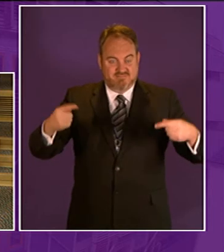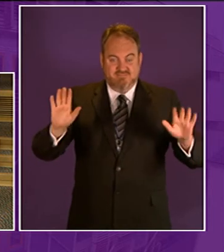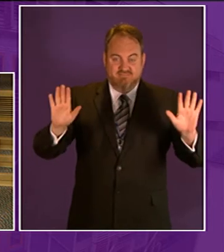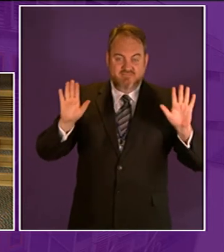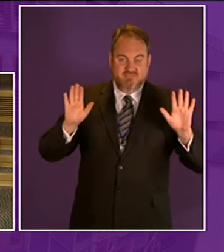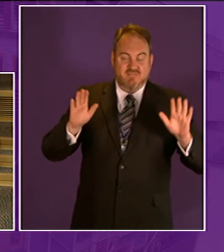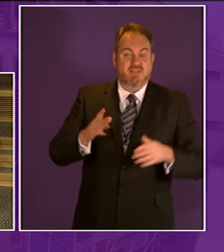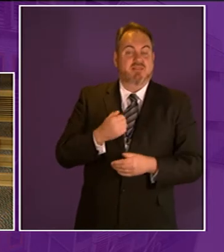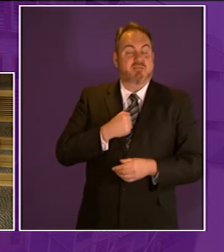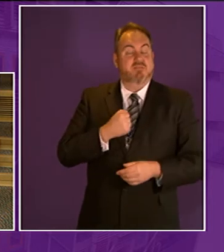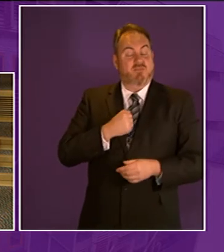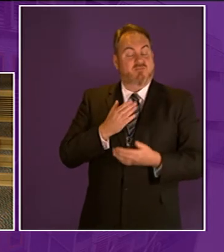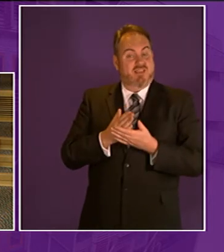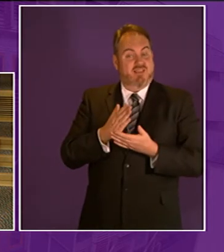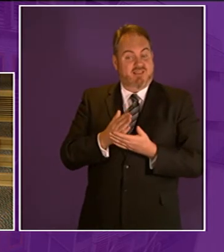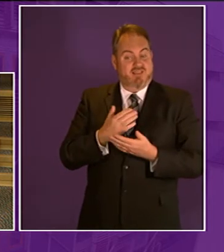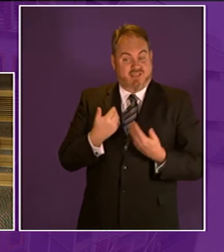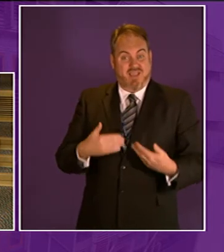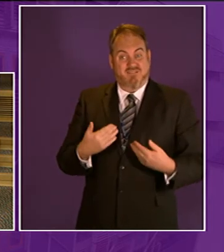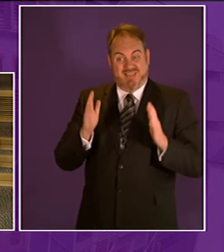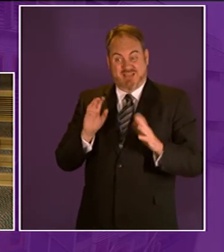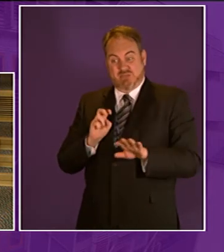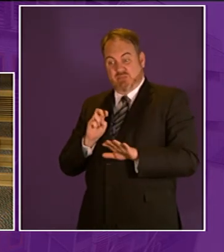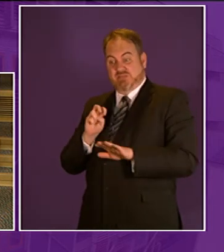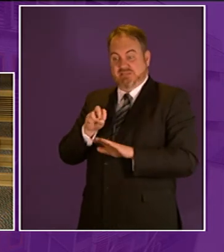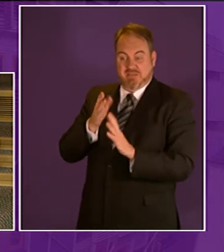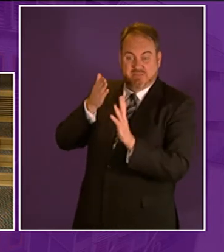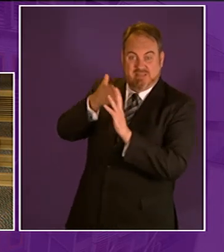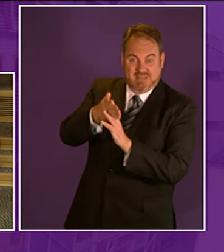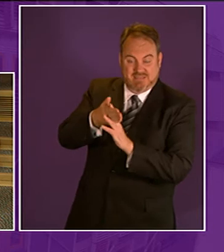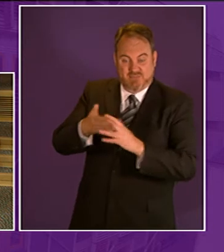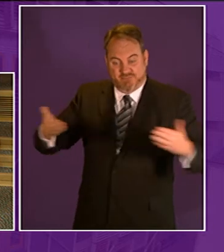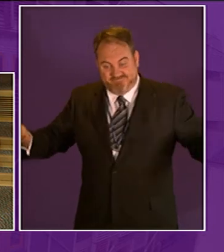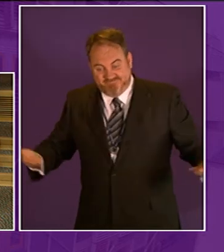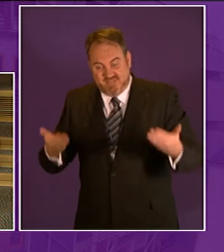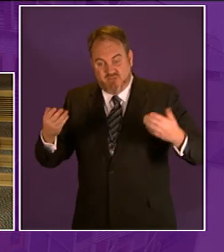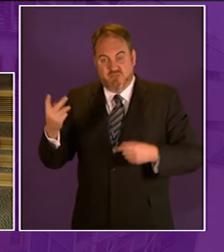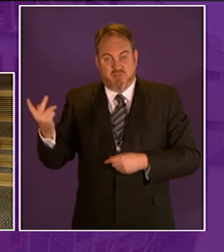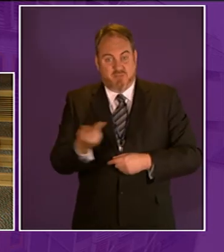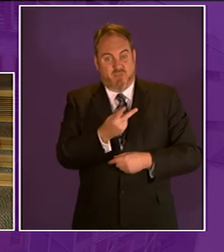It is a regret that I have had to make that happen.